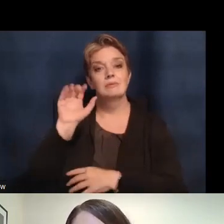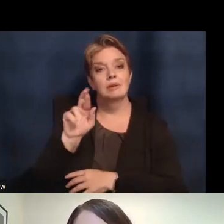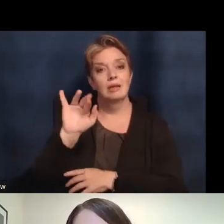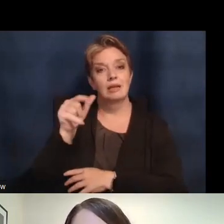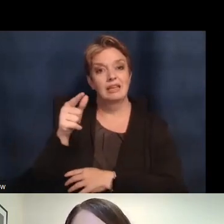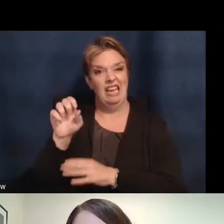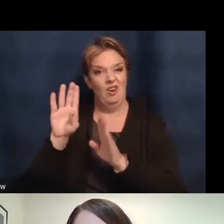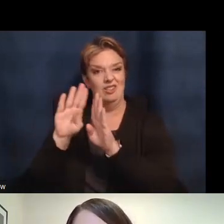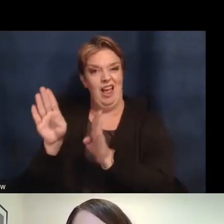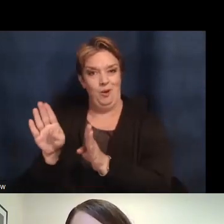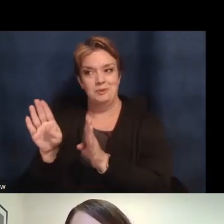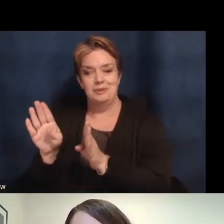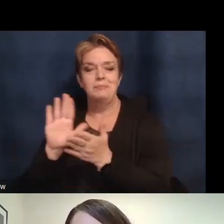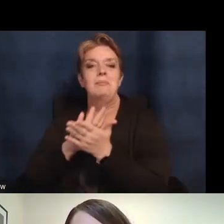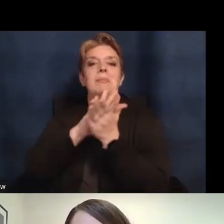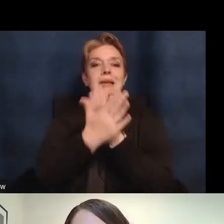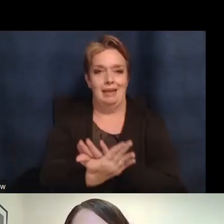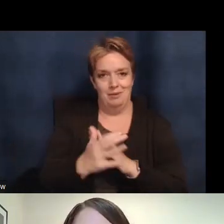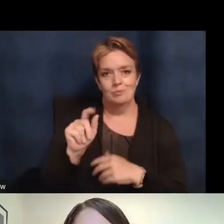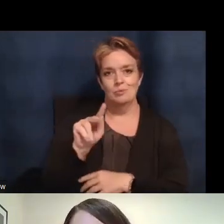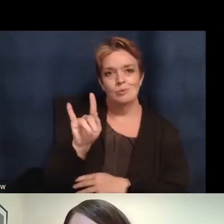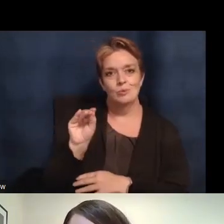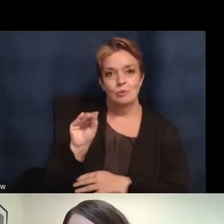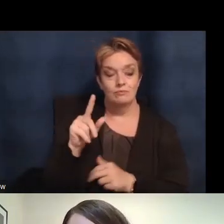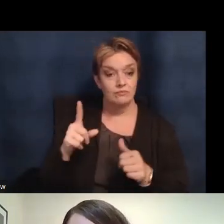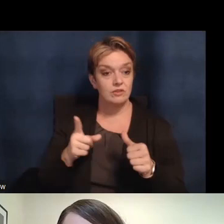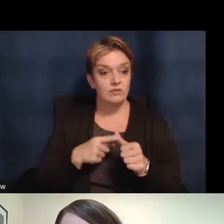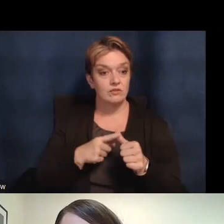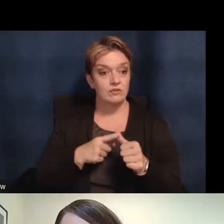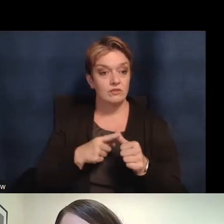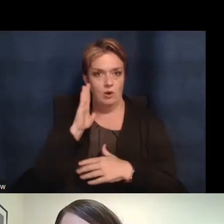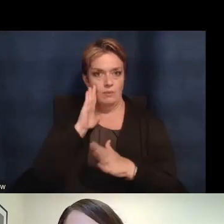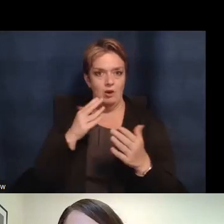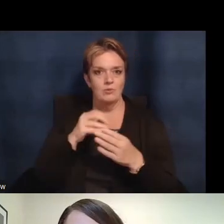Originally, Miss O’Keeffe wanted her bedroom to be in the main part of the house,